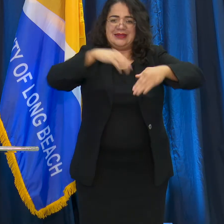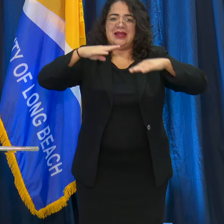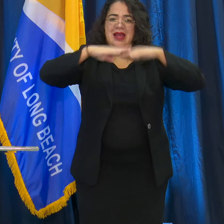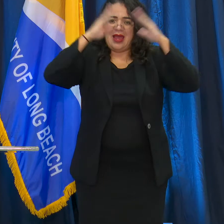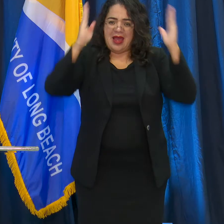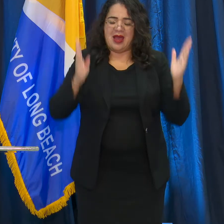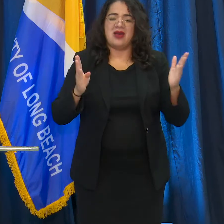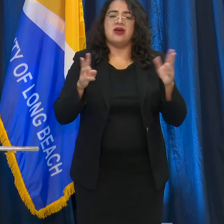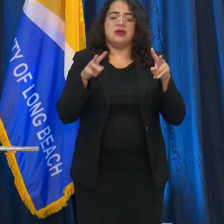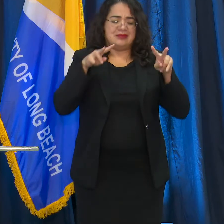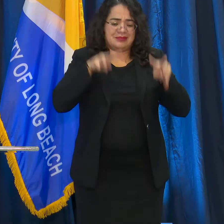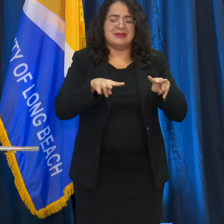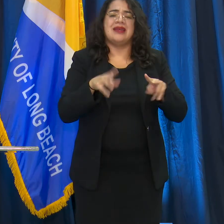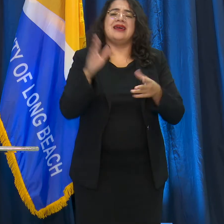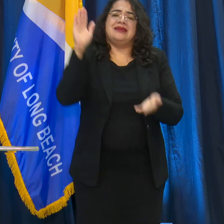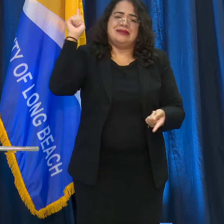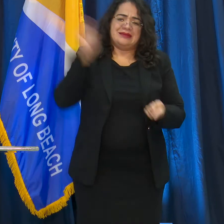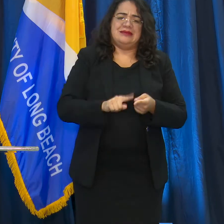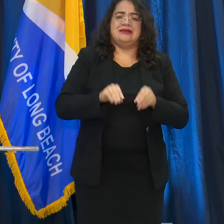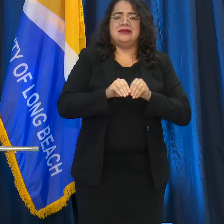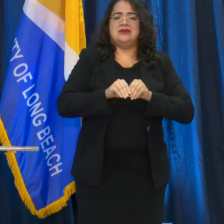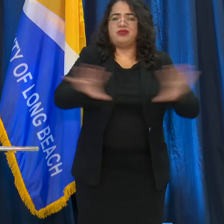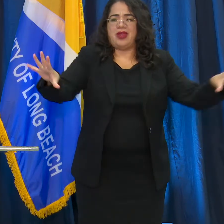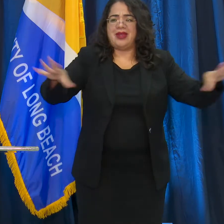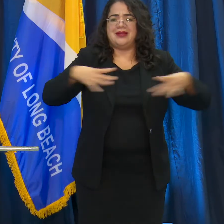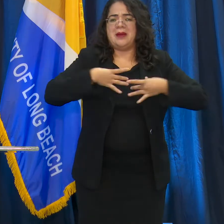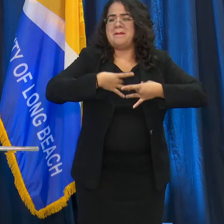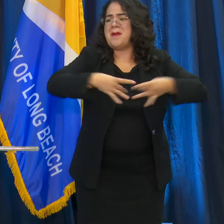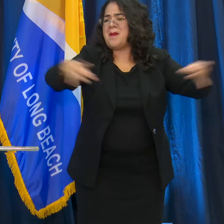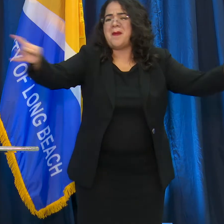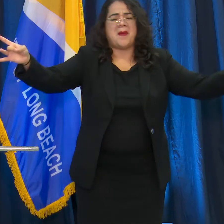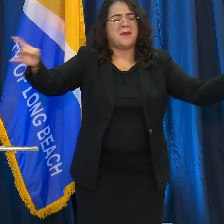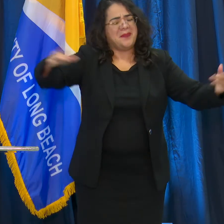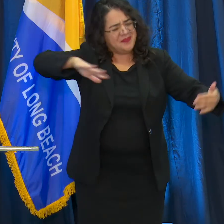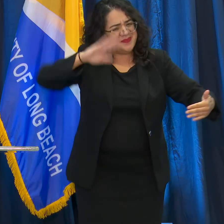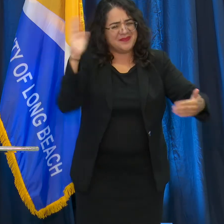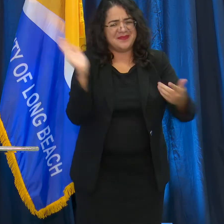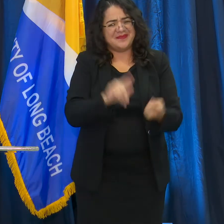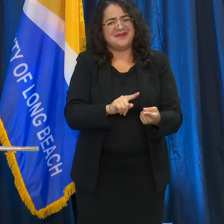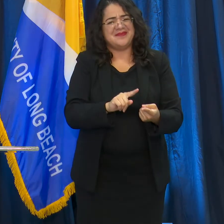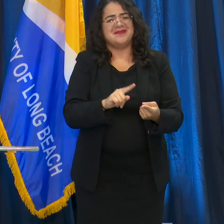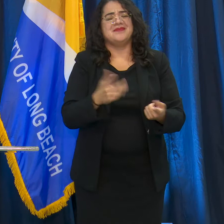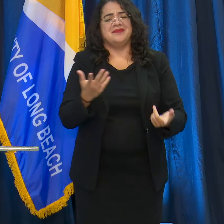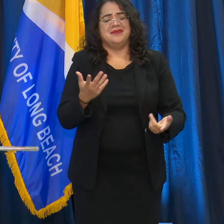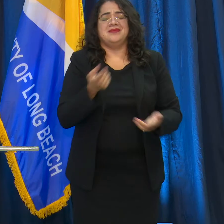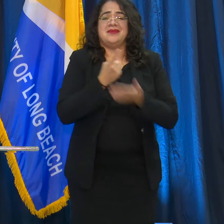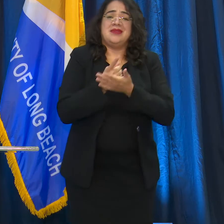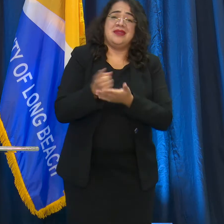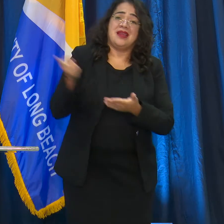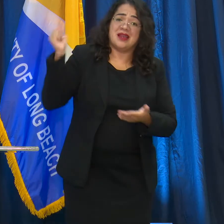rules. I want to announce some testing changes. Just in the last week alone, we've administered over